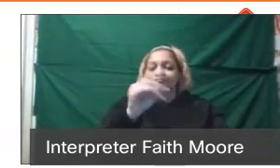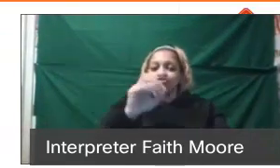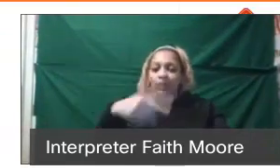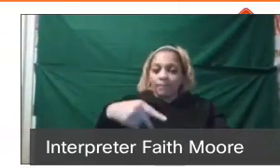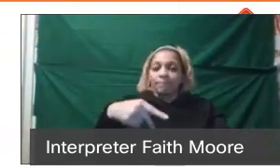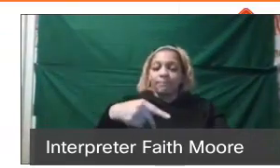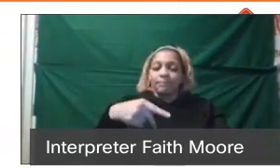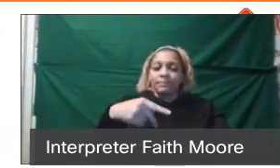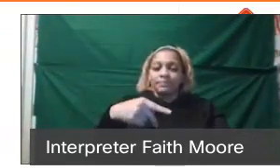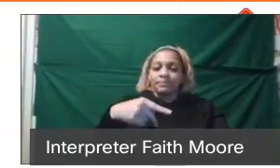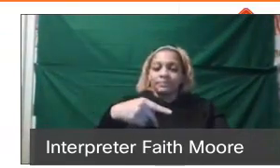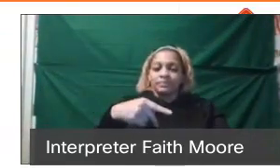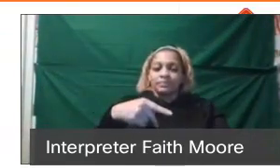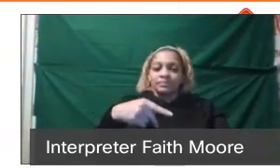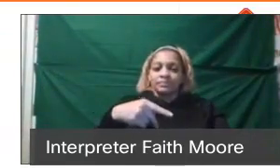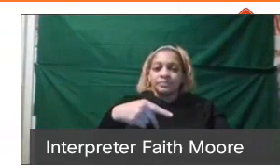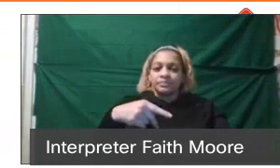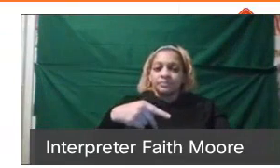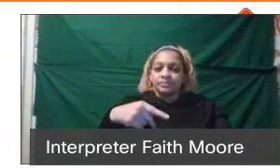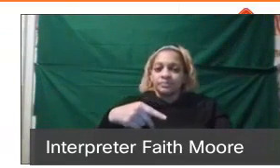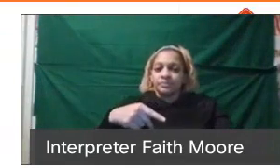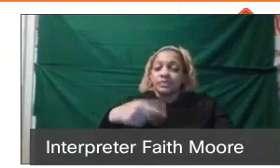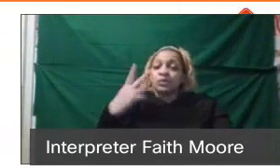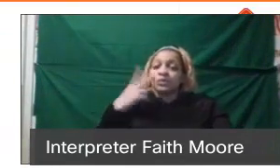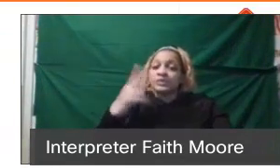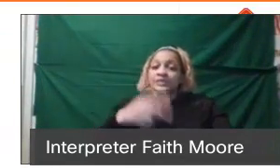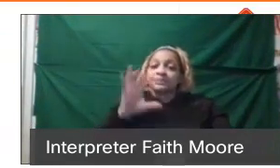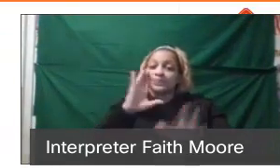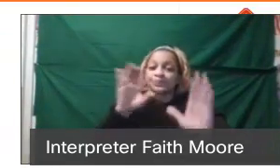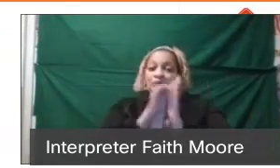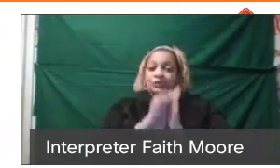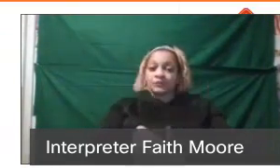What is again? We have 2 northbound lanes the existing condition.